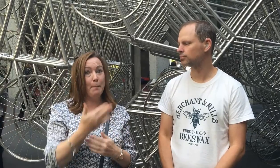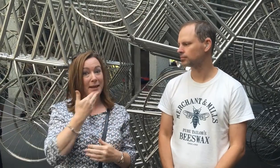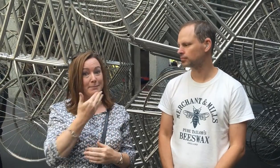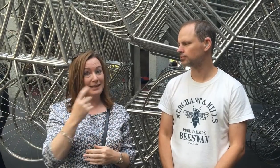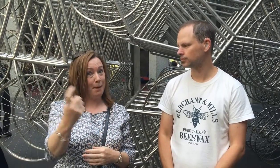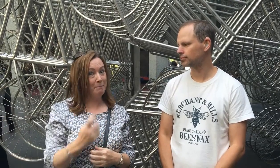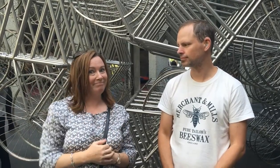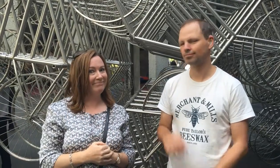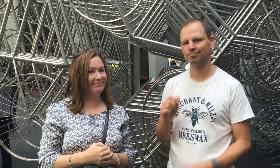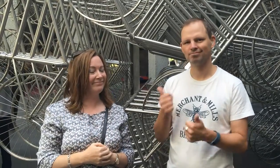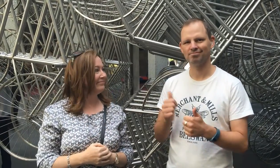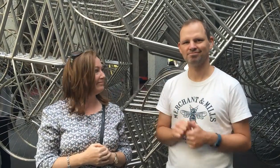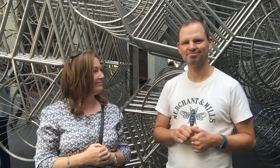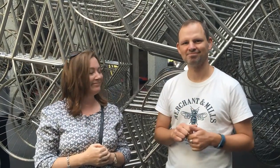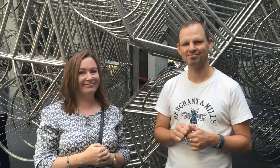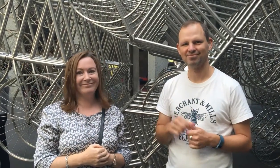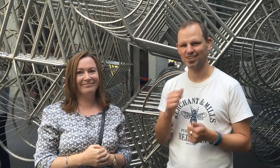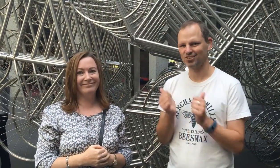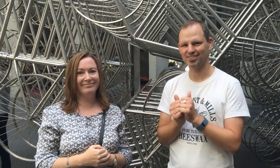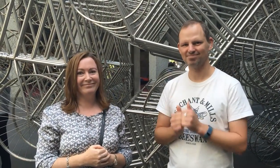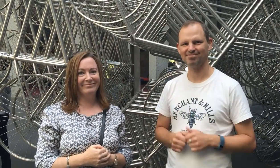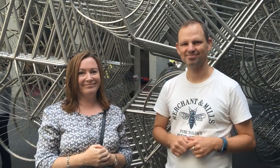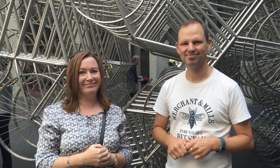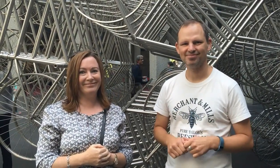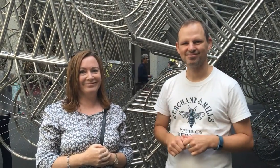Please please come! Phillip: I agree!